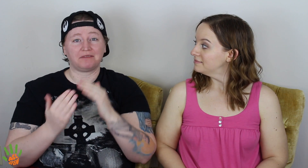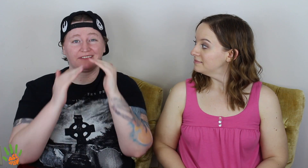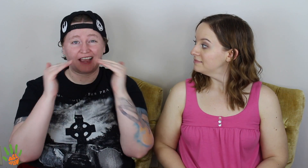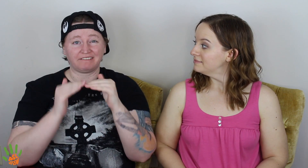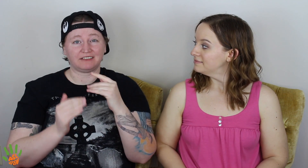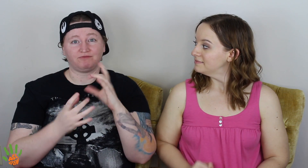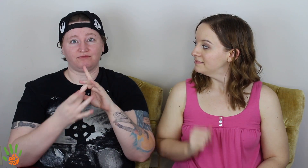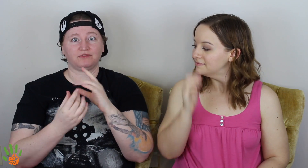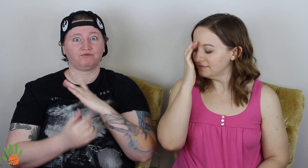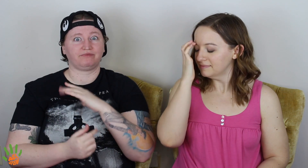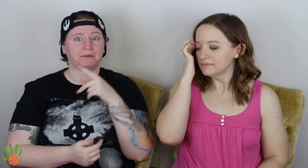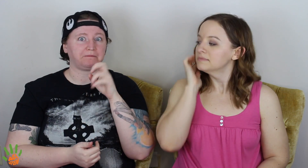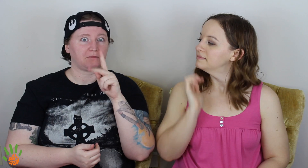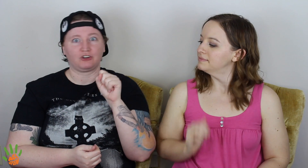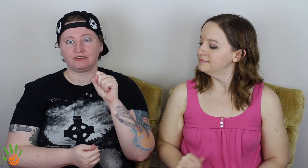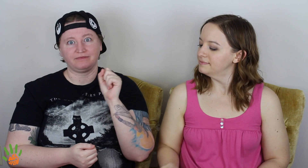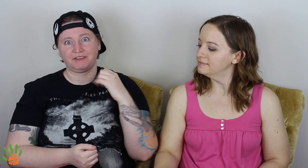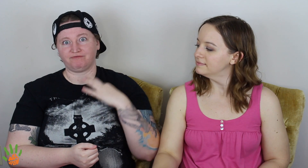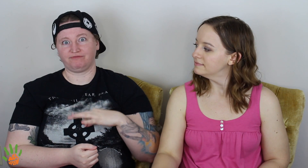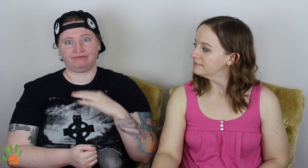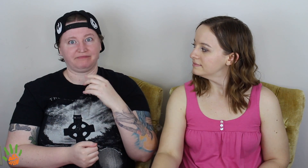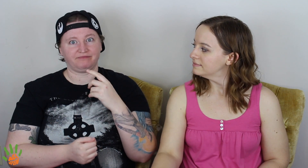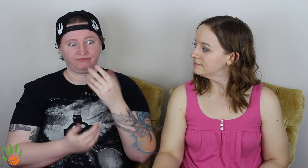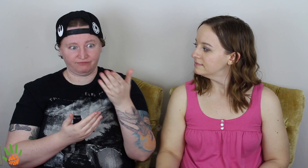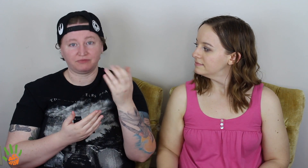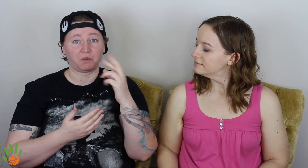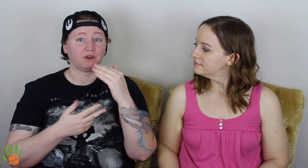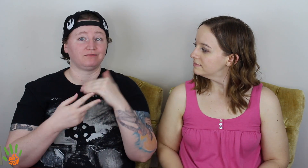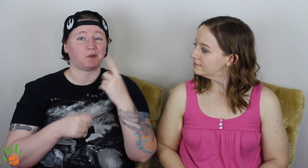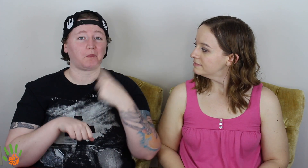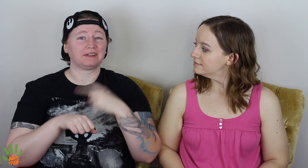You can see the different levels we have and cool perks, if you want to do that.